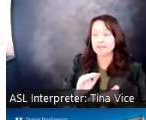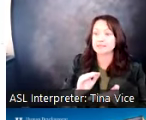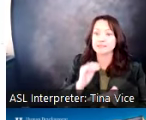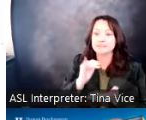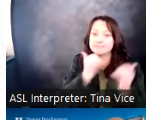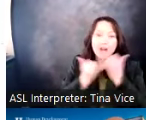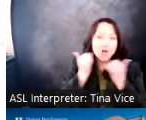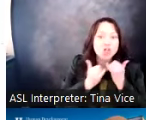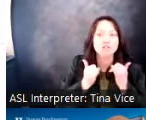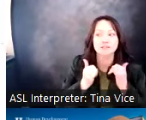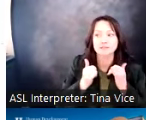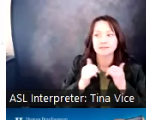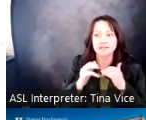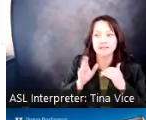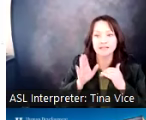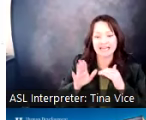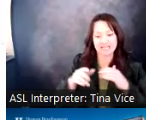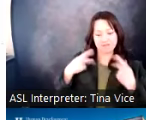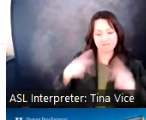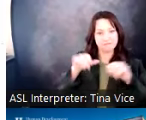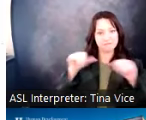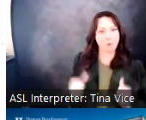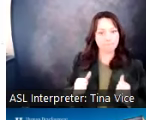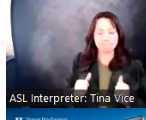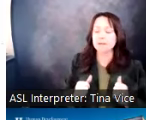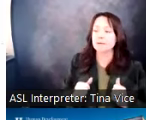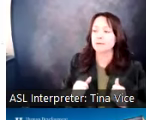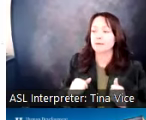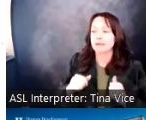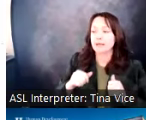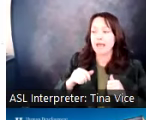execution and those kinds of things even getting to the point of doing them absolutely perfect um with some